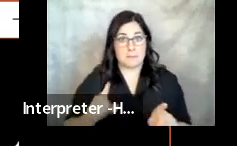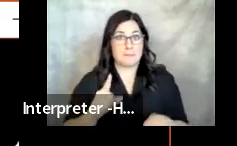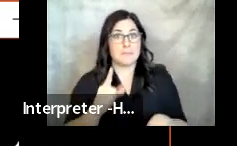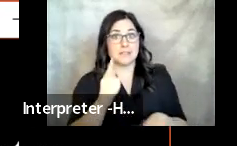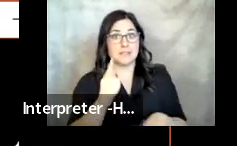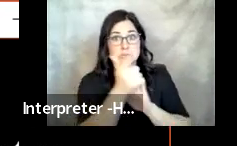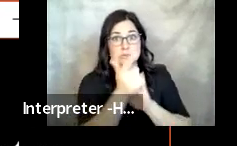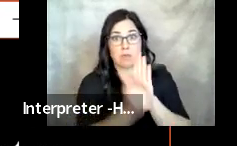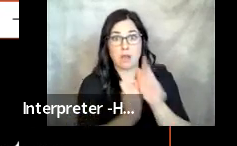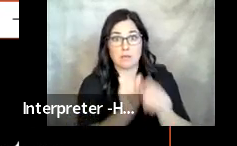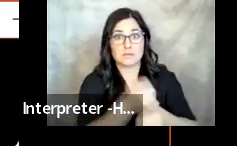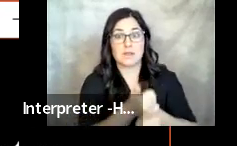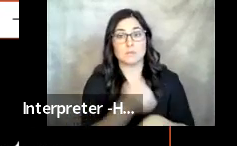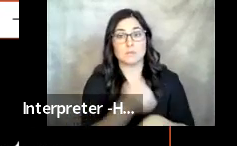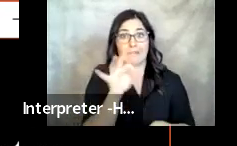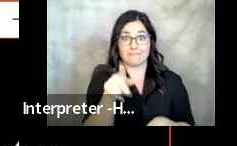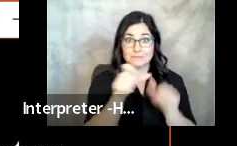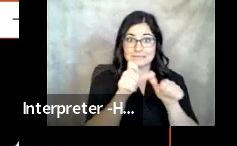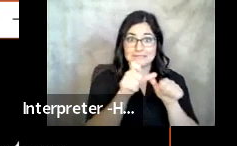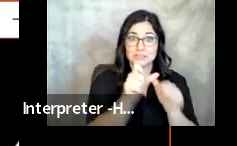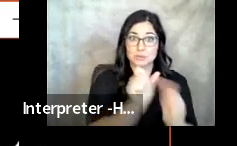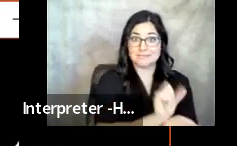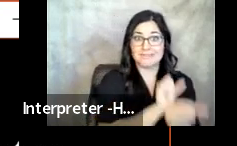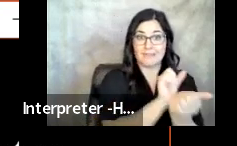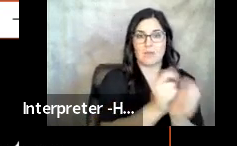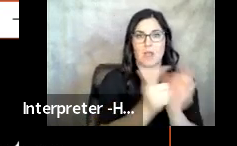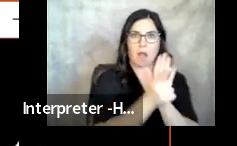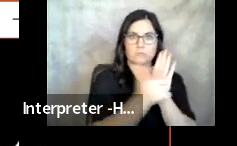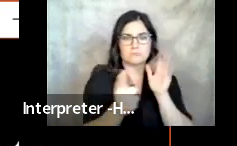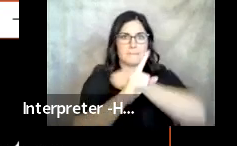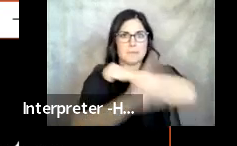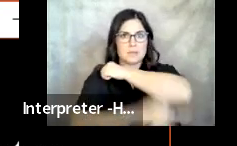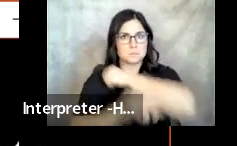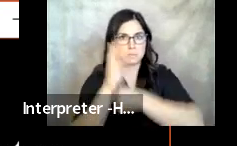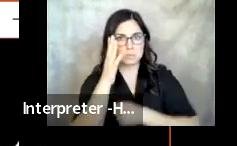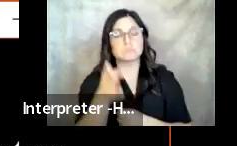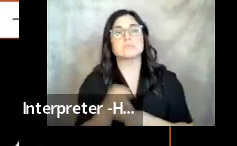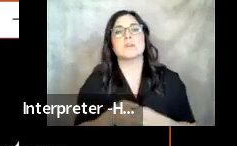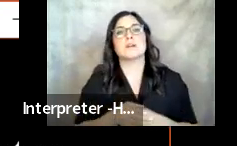So you can if you've been convicted of a crime, you can be punished by. Being forced. To labor.